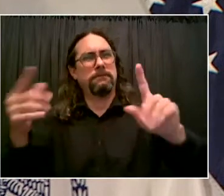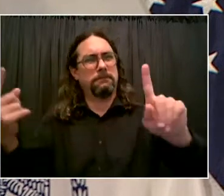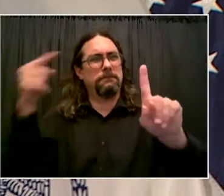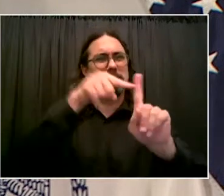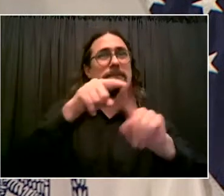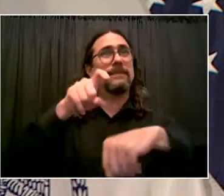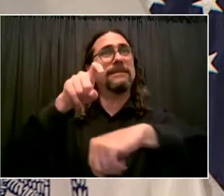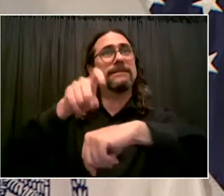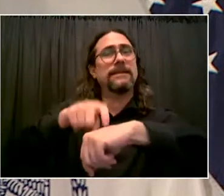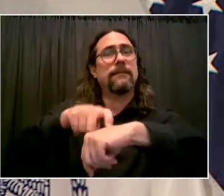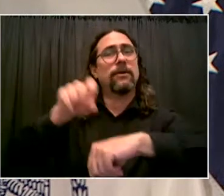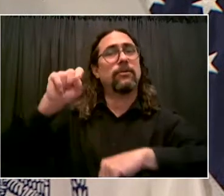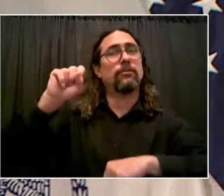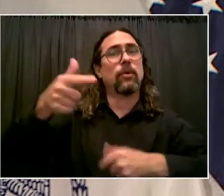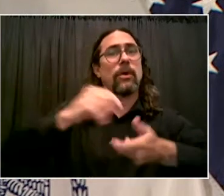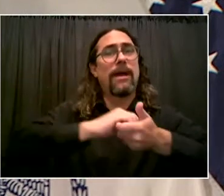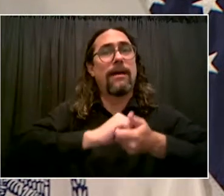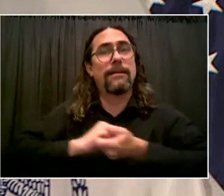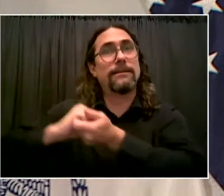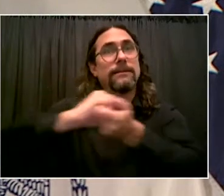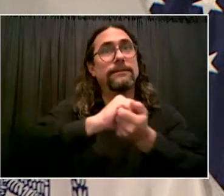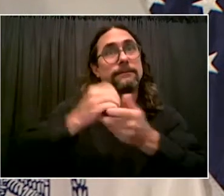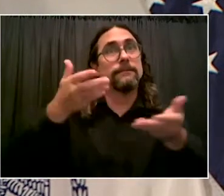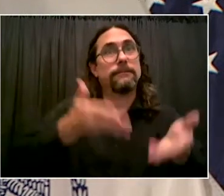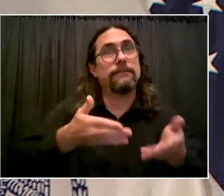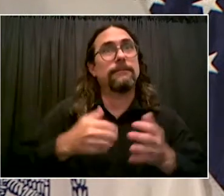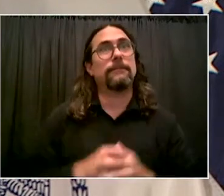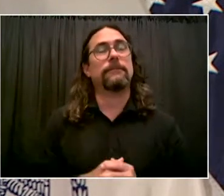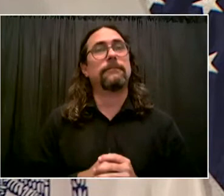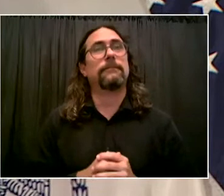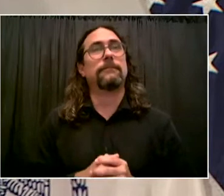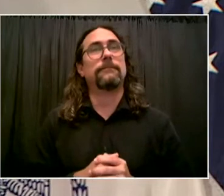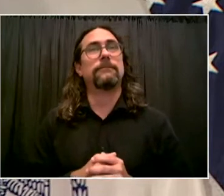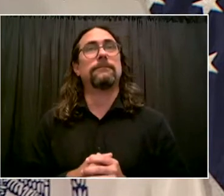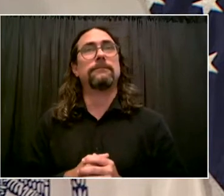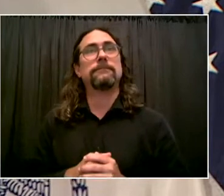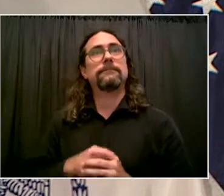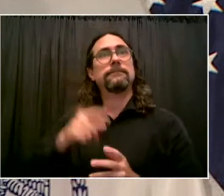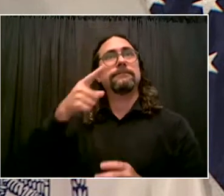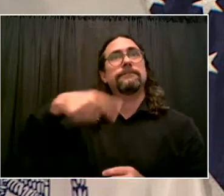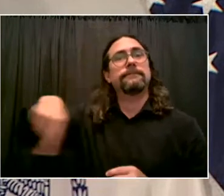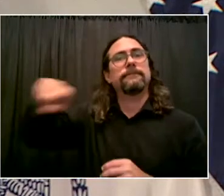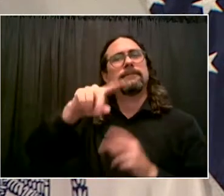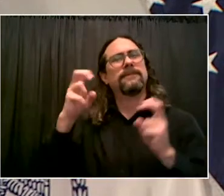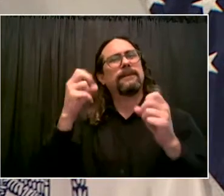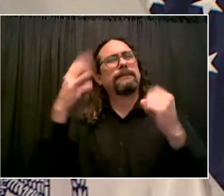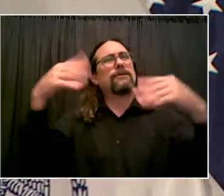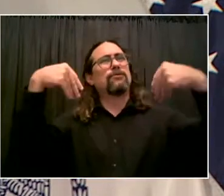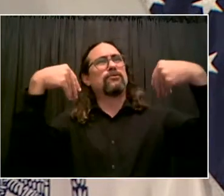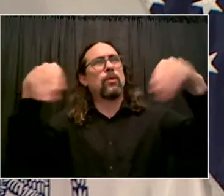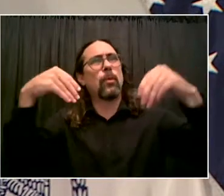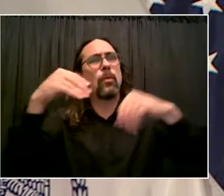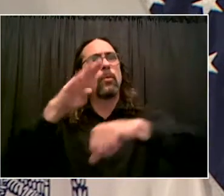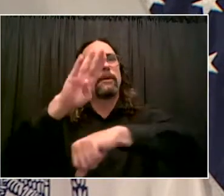AUBOT THE IMTE SQUARE ALLIANCE. WHAT DO YOU SAY TO THE BUSINESS COMMUNITY IN MIDTOWN ABOUT